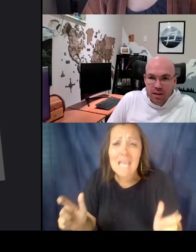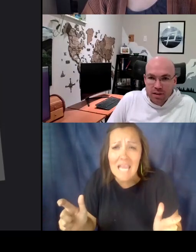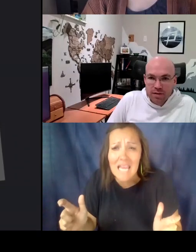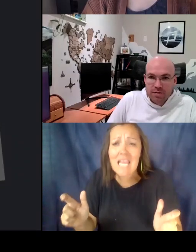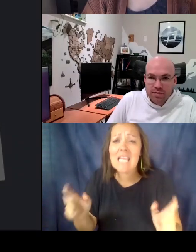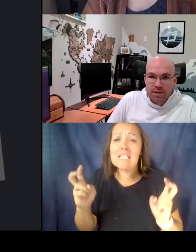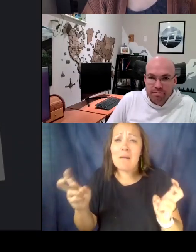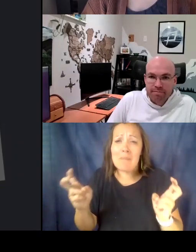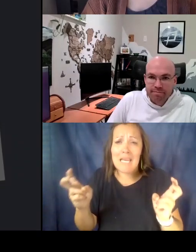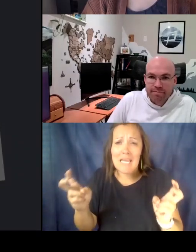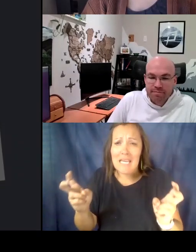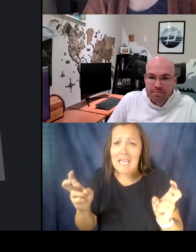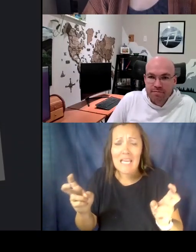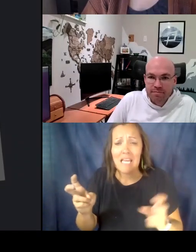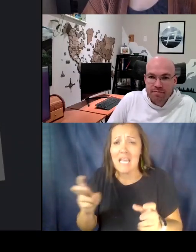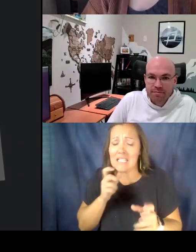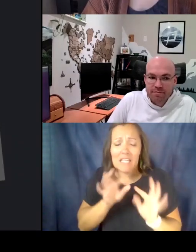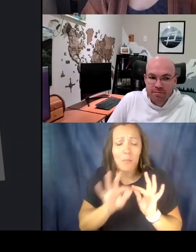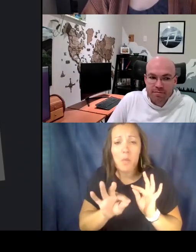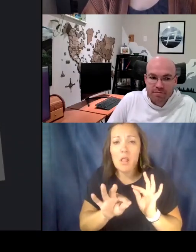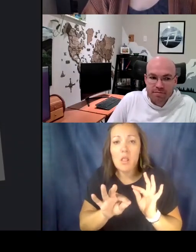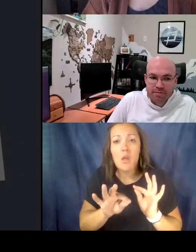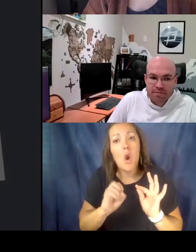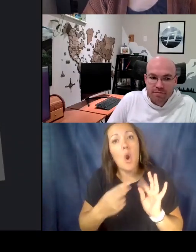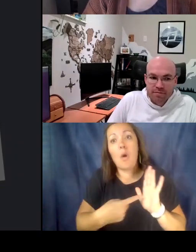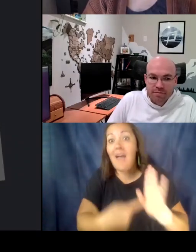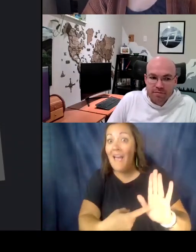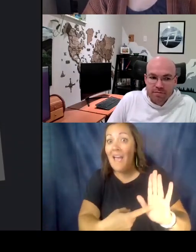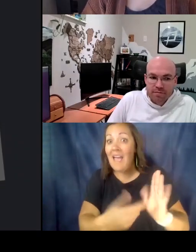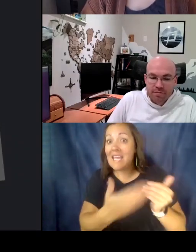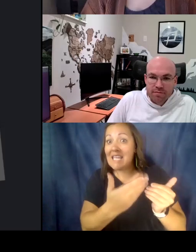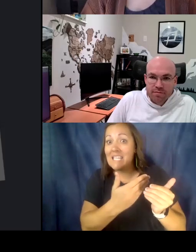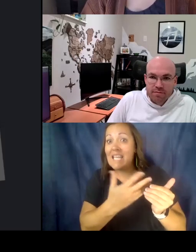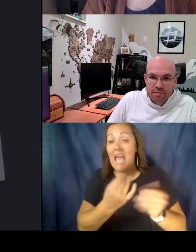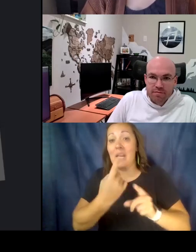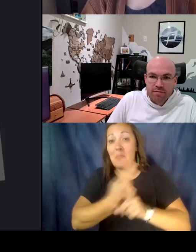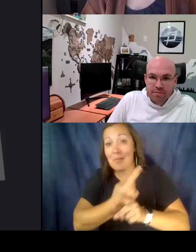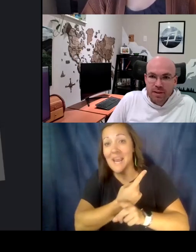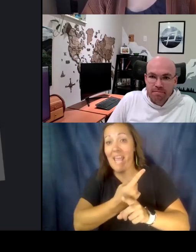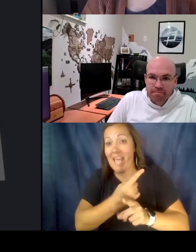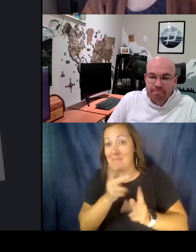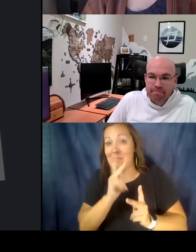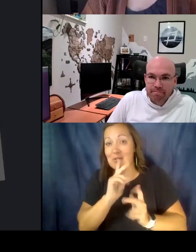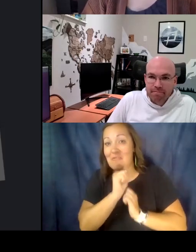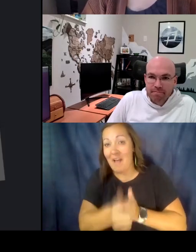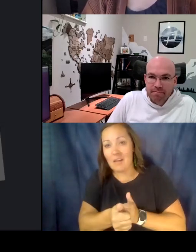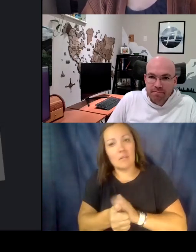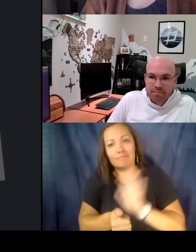think about. It's not a simple as this makes sense and it's morally correct, and people will fall in line with that, because they won't. It's a much